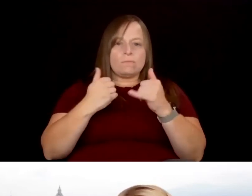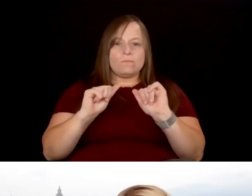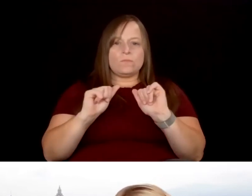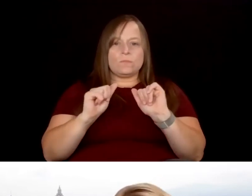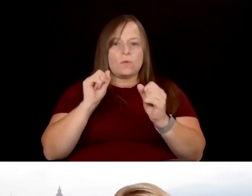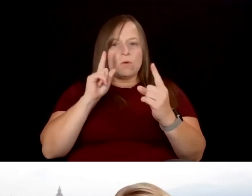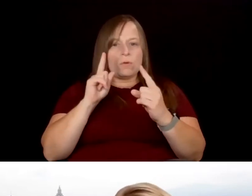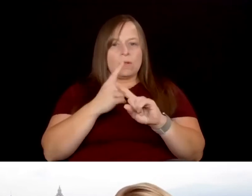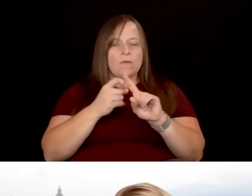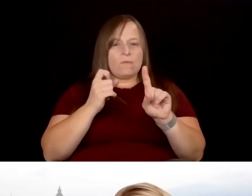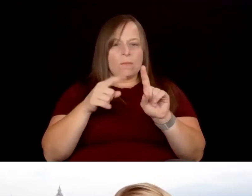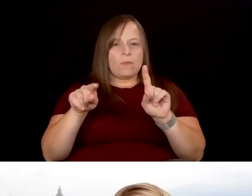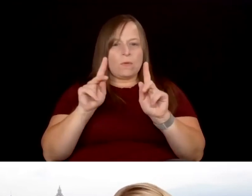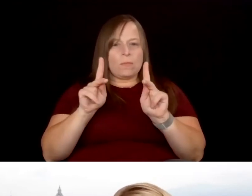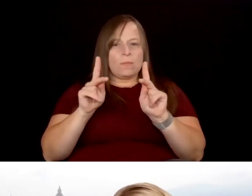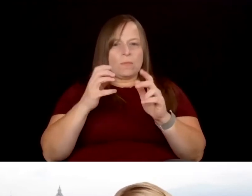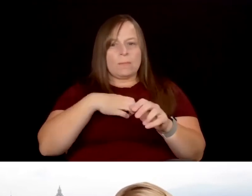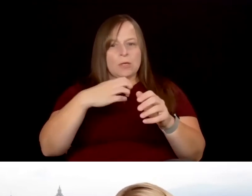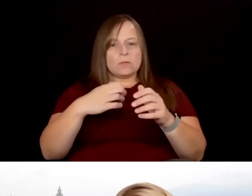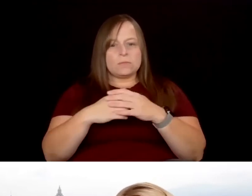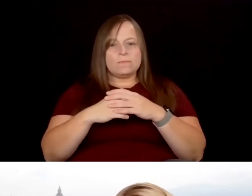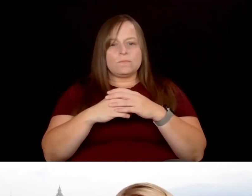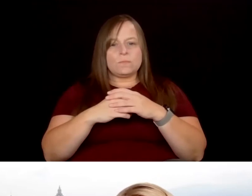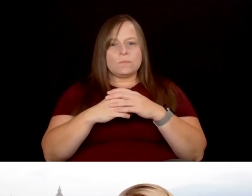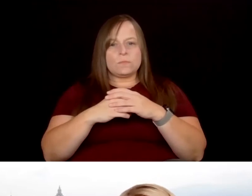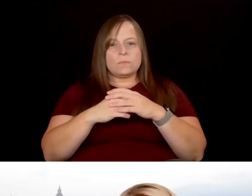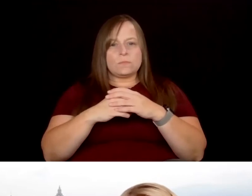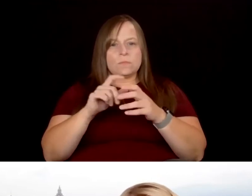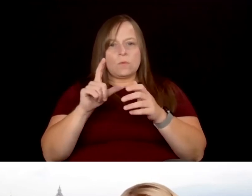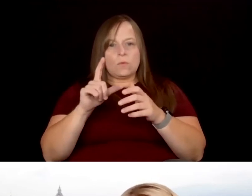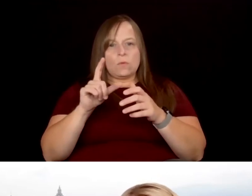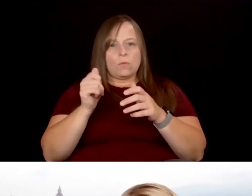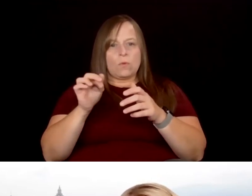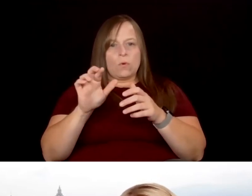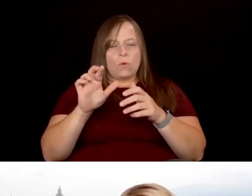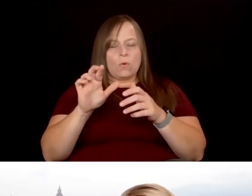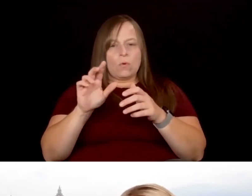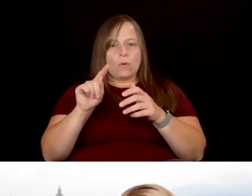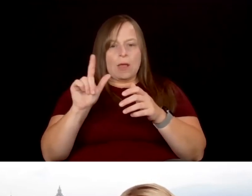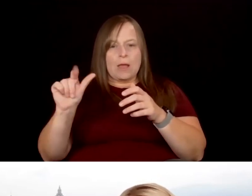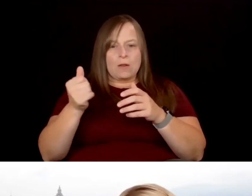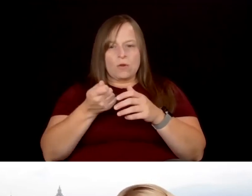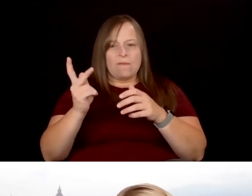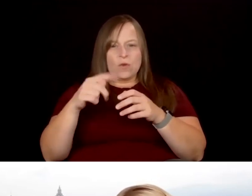"from the folks receiving these appeals?" So that would go to Loretta, I think, 'cause you've done a couple of these. You could probably attest to that.